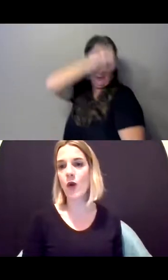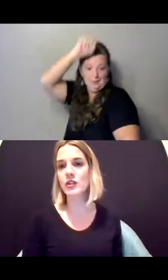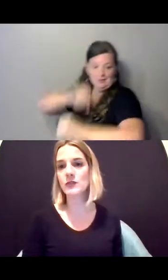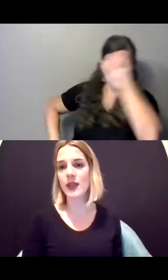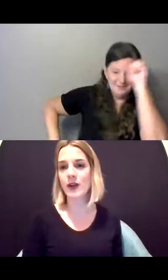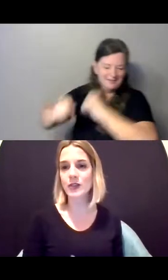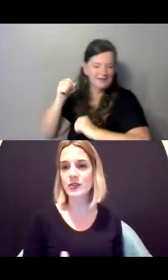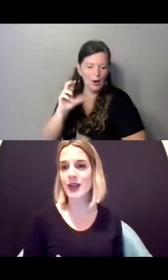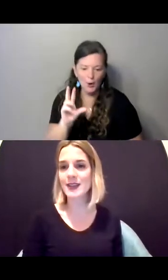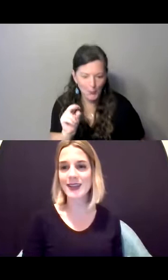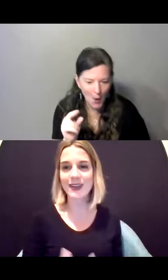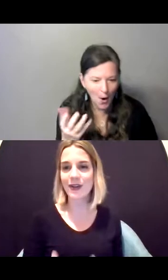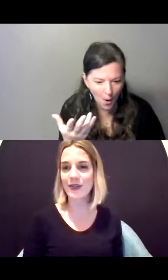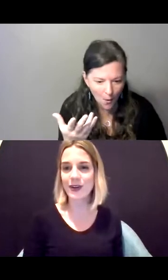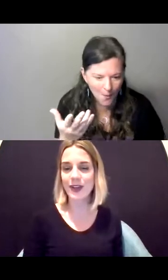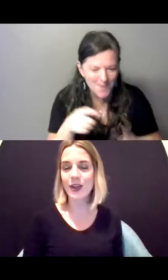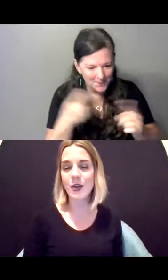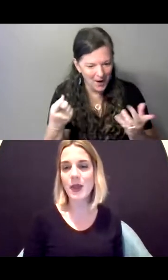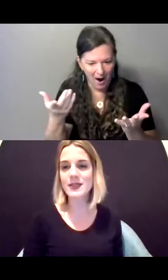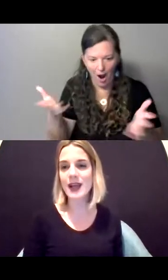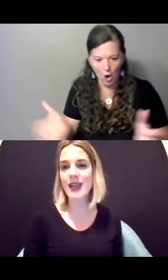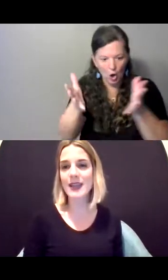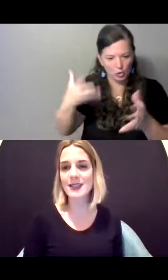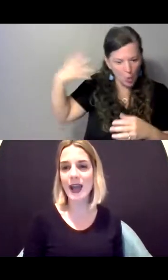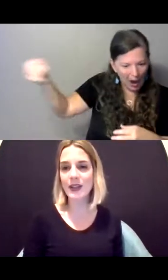watch me and they're exercising on. You know, maybe it's not that exactly,